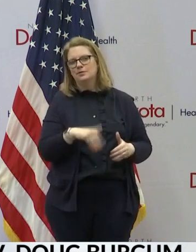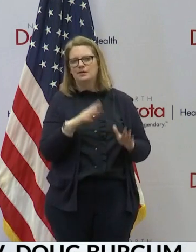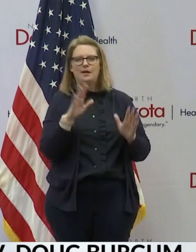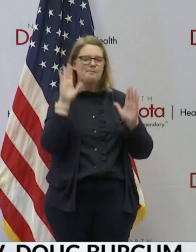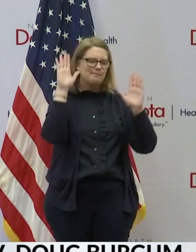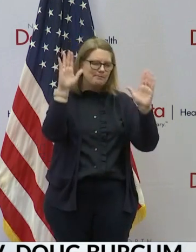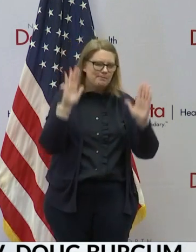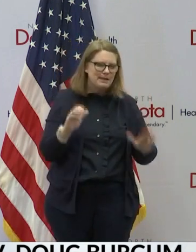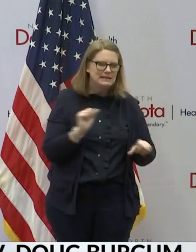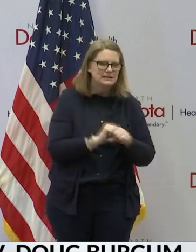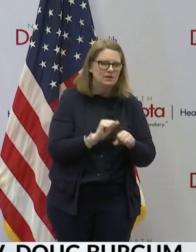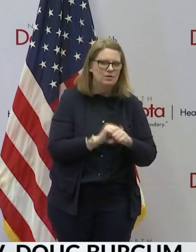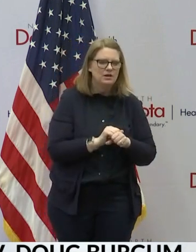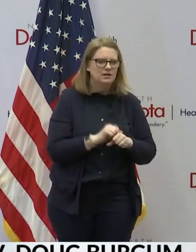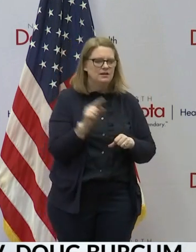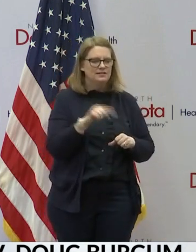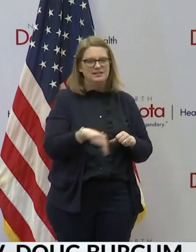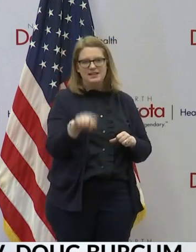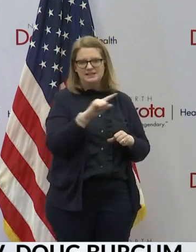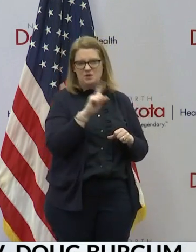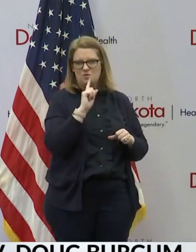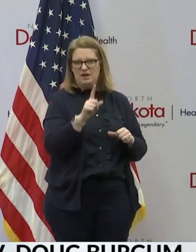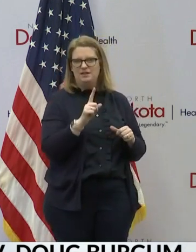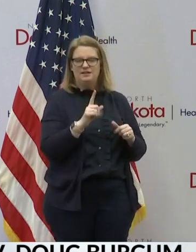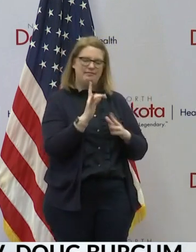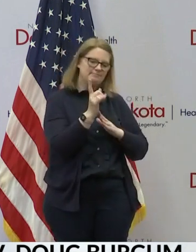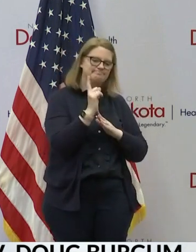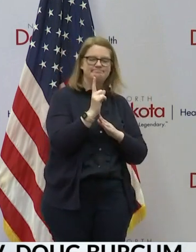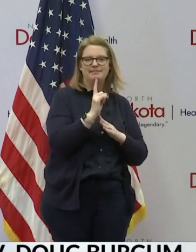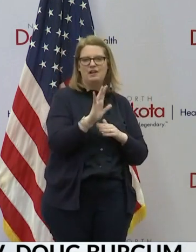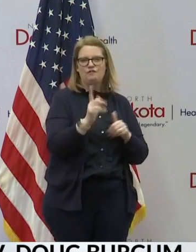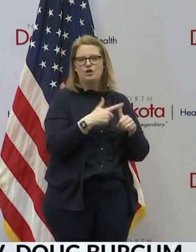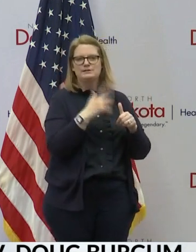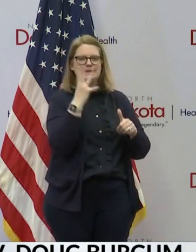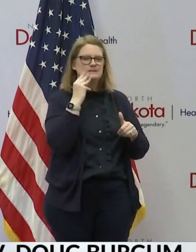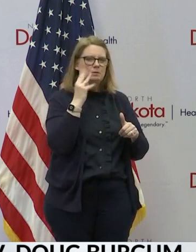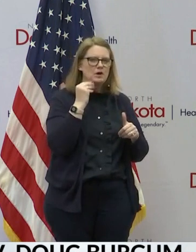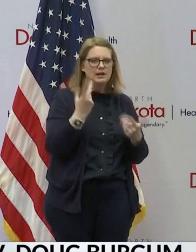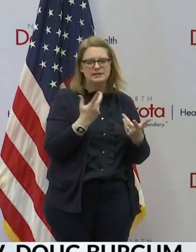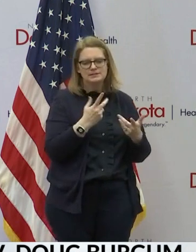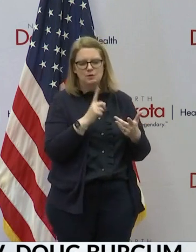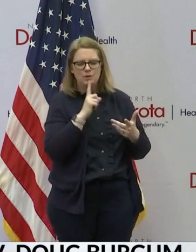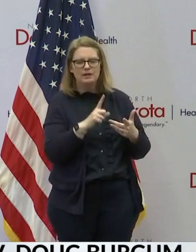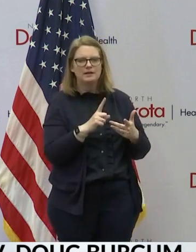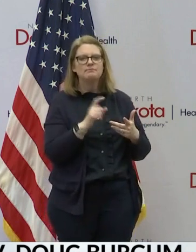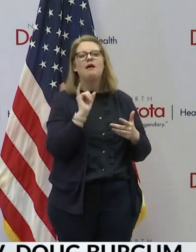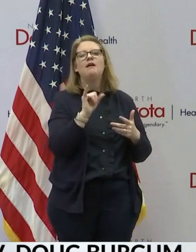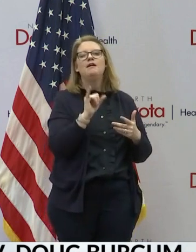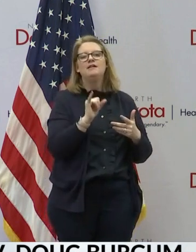TEACHERS, EDUCATORS OF YOUNG CHILDREN EVERYWHERE FOR THEIR HARD WORK, DEDICATION AND PROVIDING THE ESSENTIAL AND